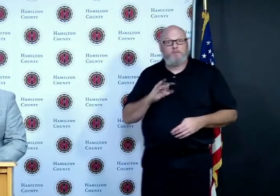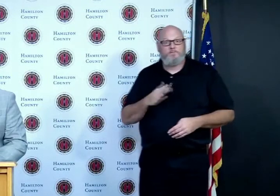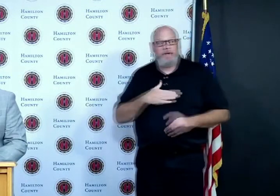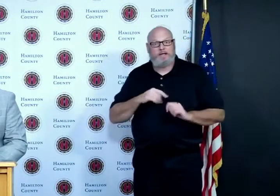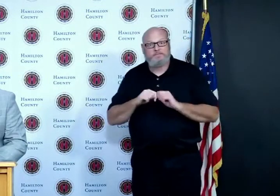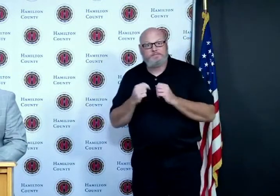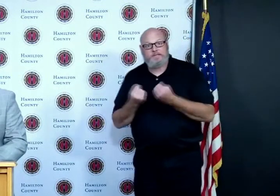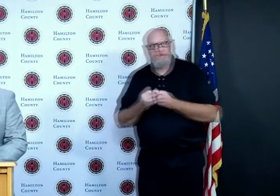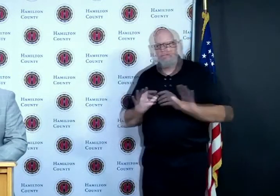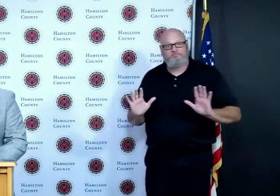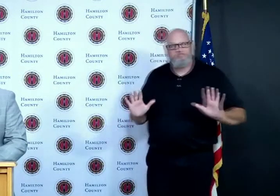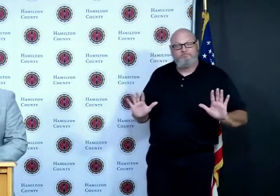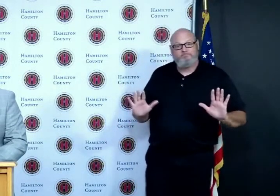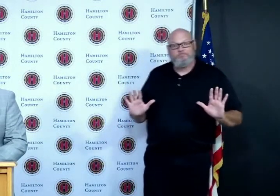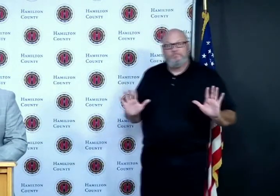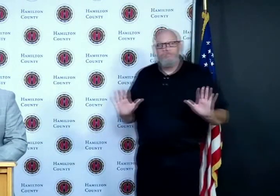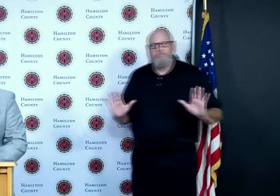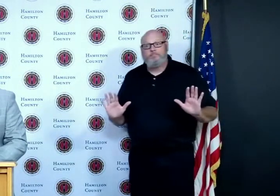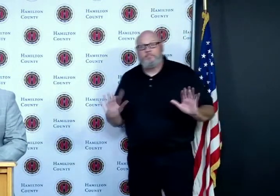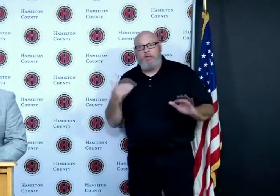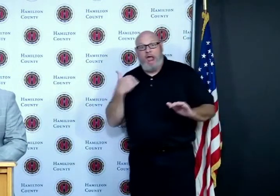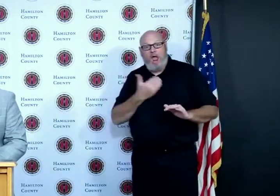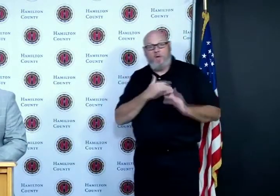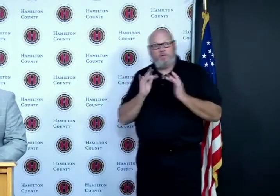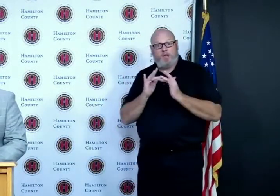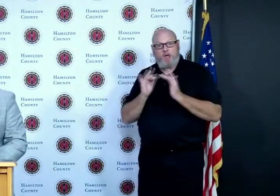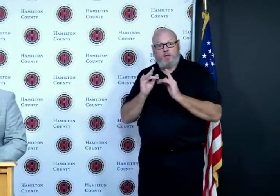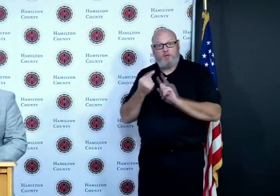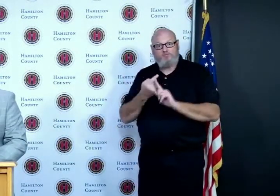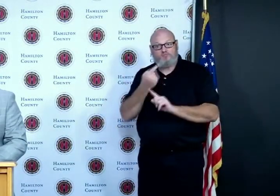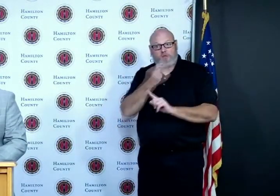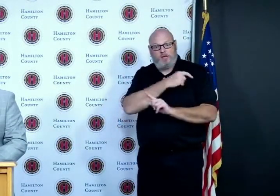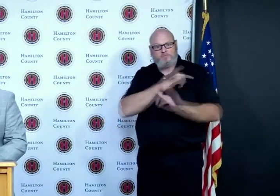there have been some pretty rough days where we wake up and we we see the highest number of cases